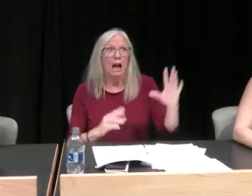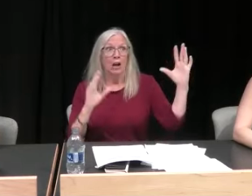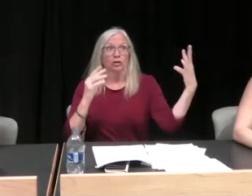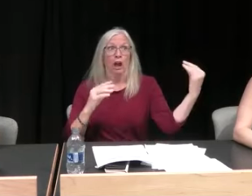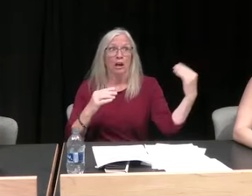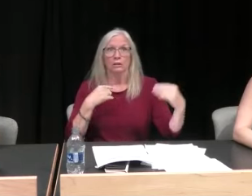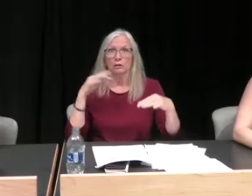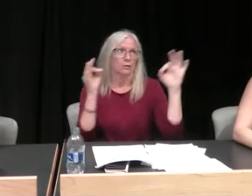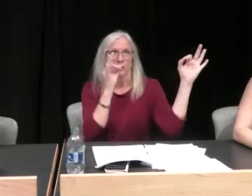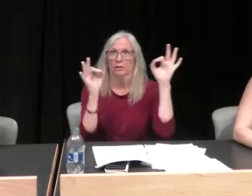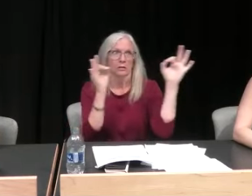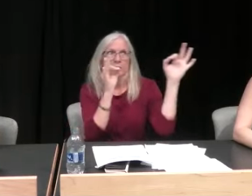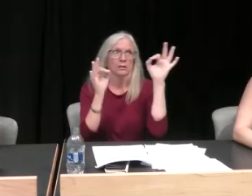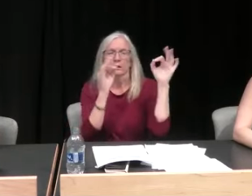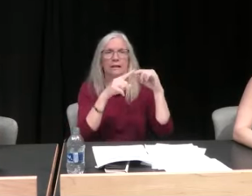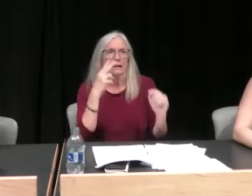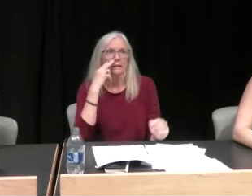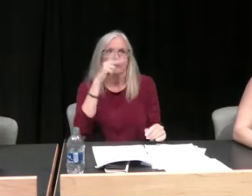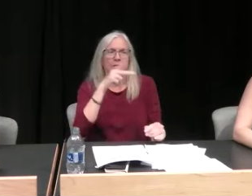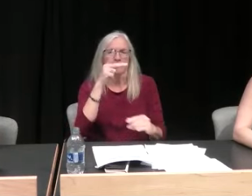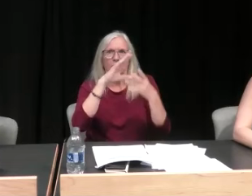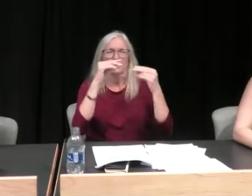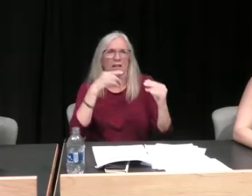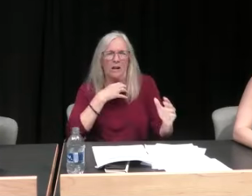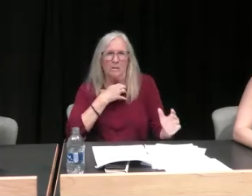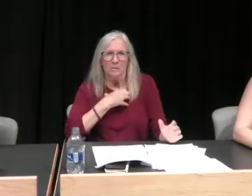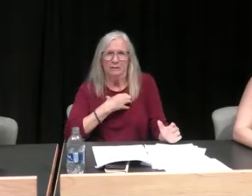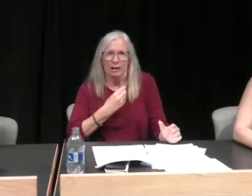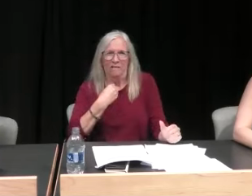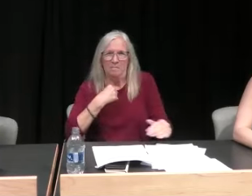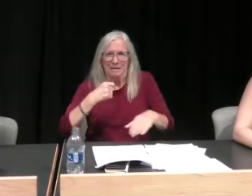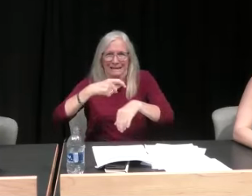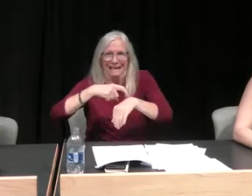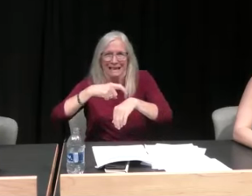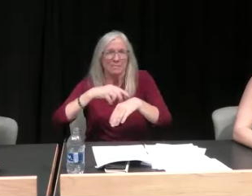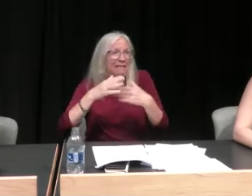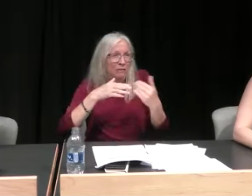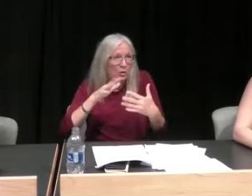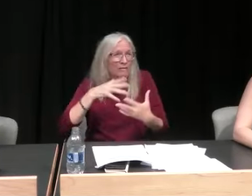read the slide but typically when presentations are given people start talking right through the